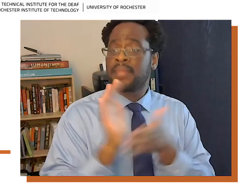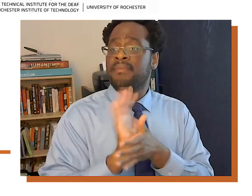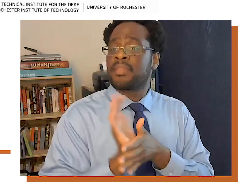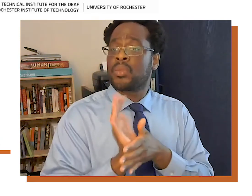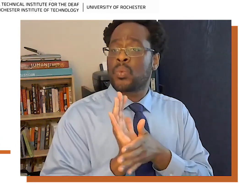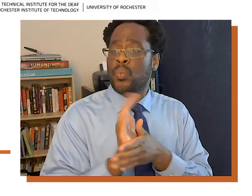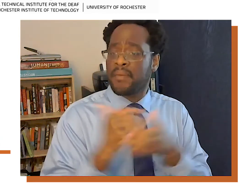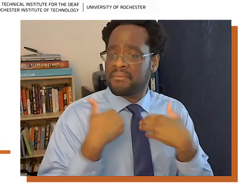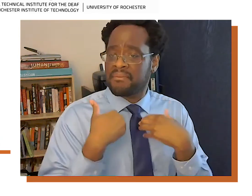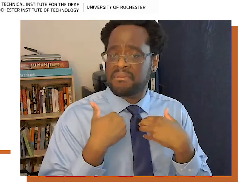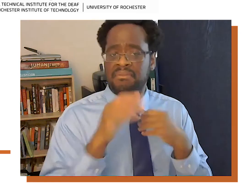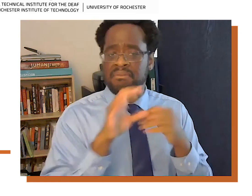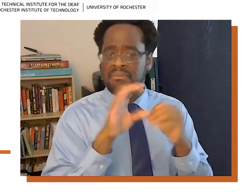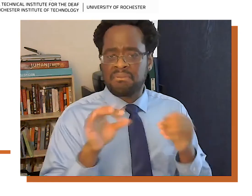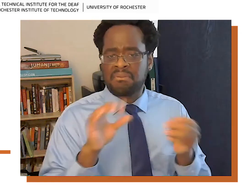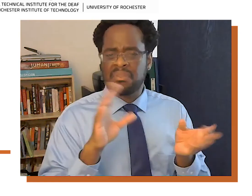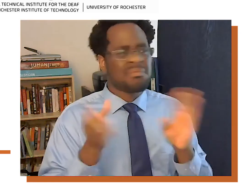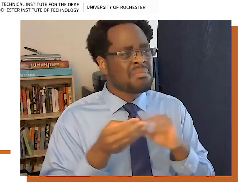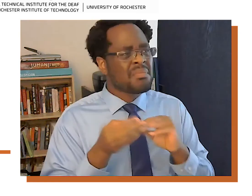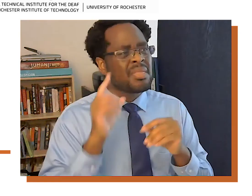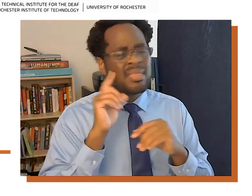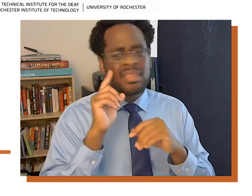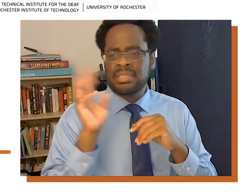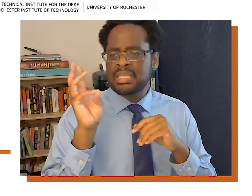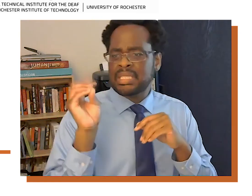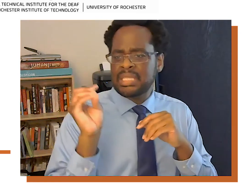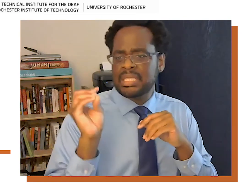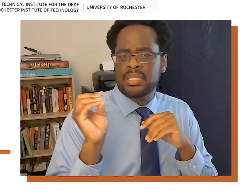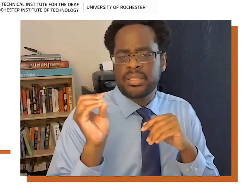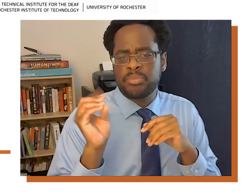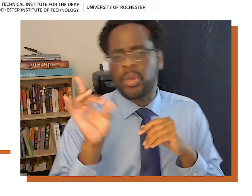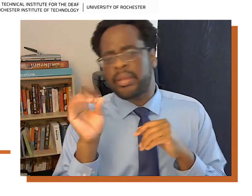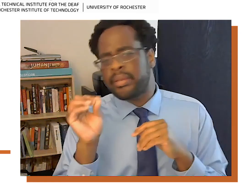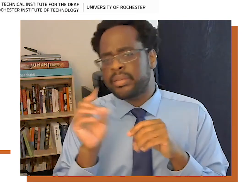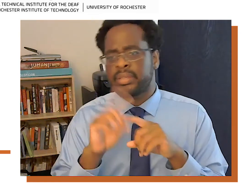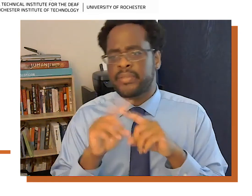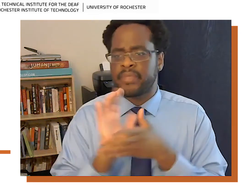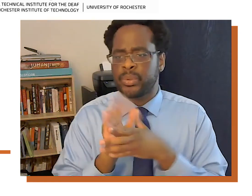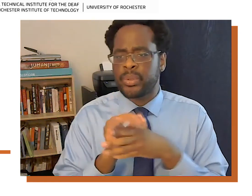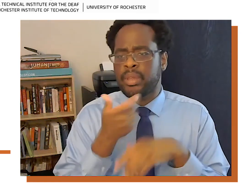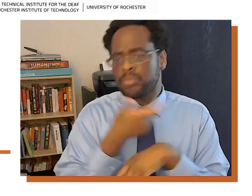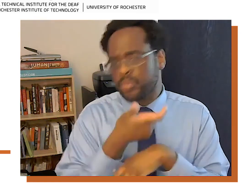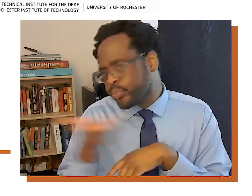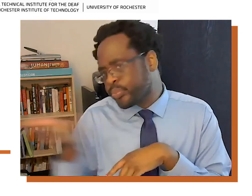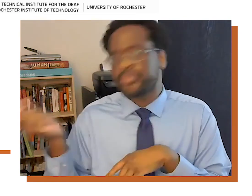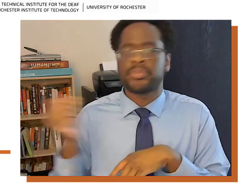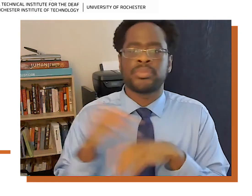so we had videos, I think a total of 60 or 80 different videos, short videos